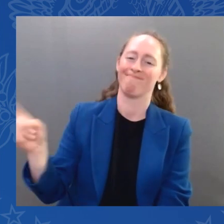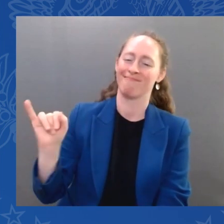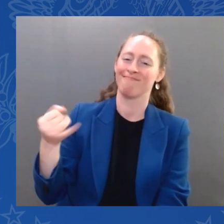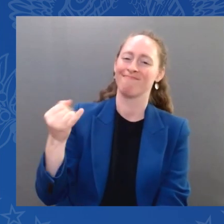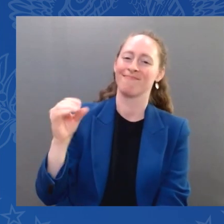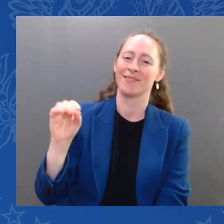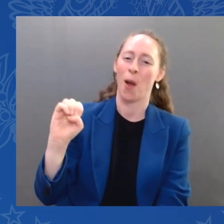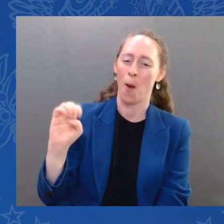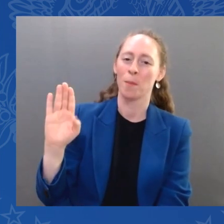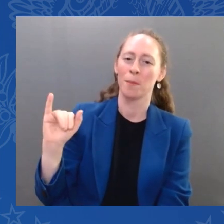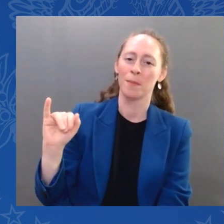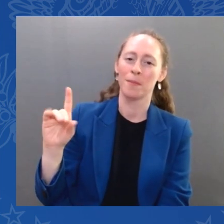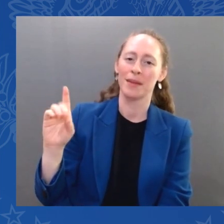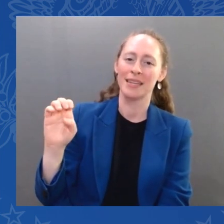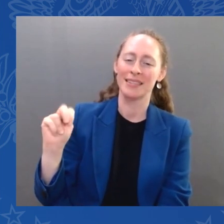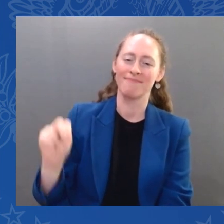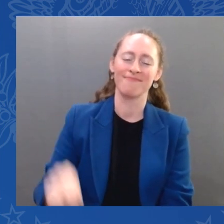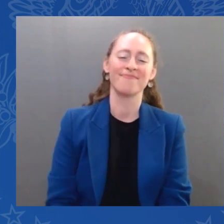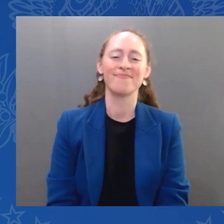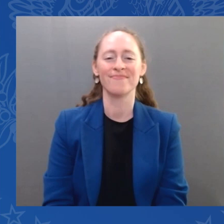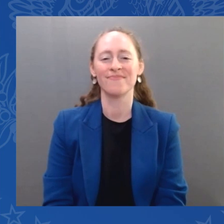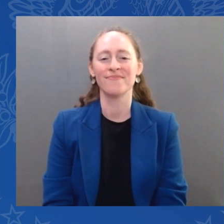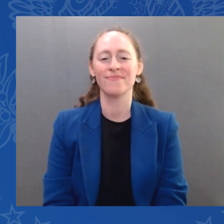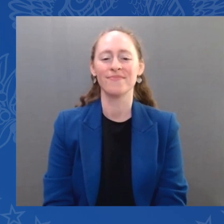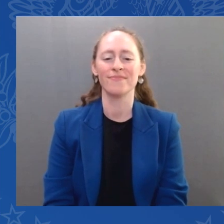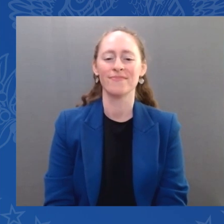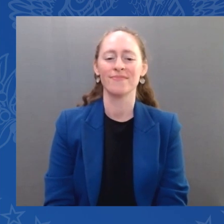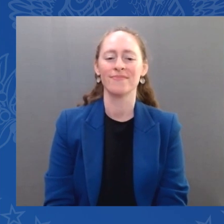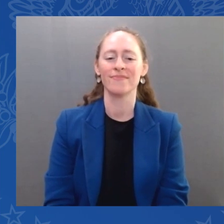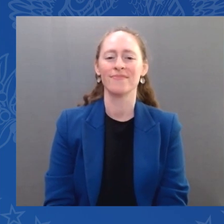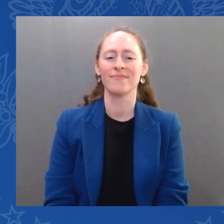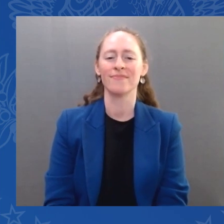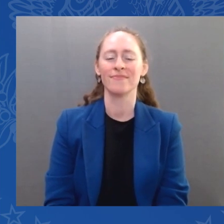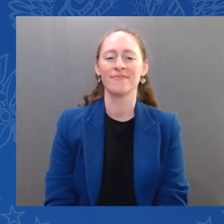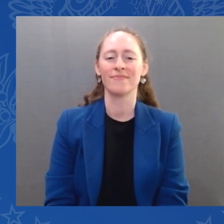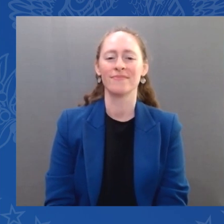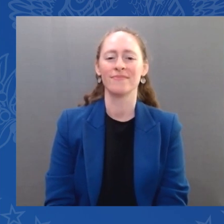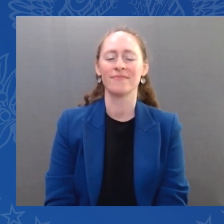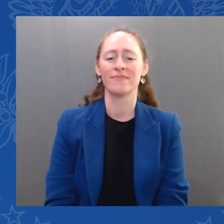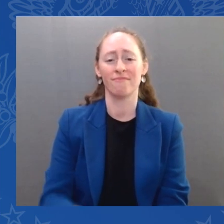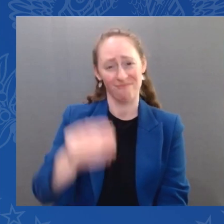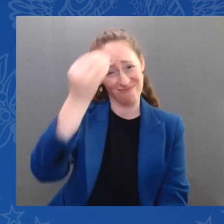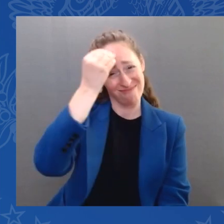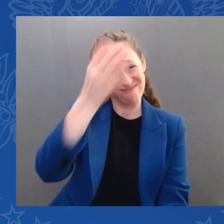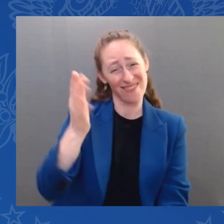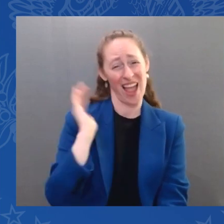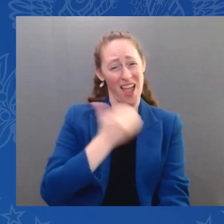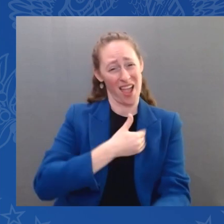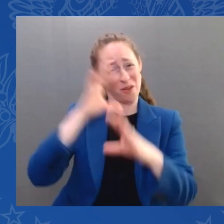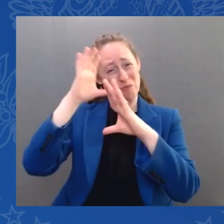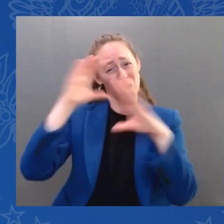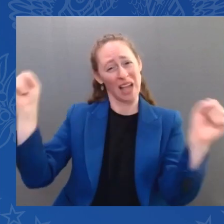Our President, Joe Biden, has fought for decades to end the terror of gun violence.